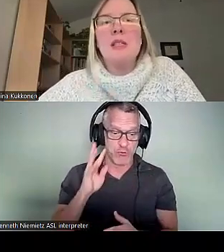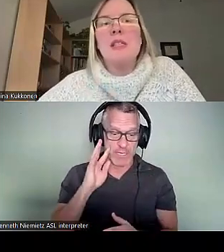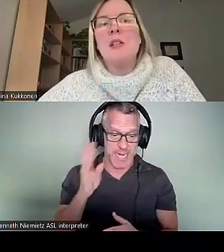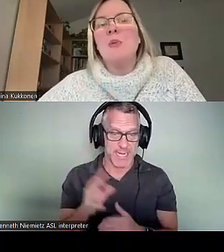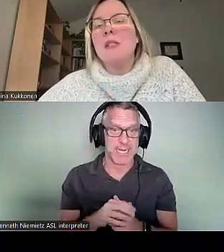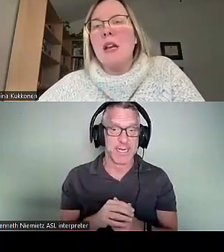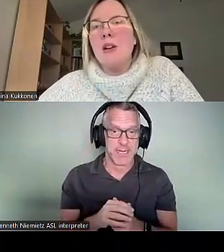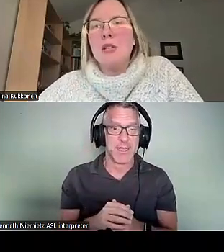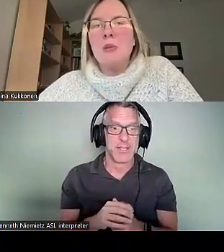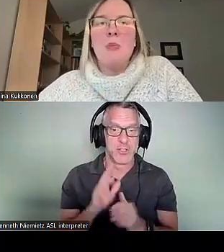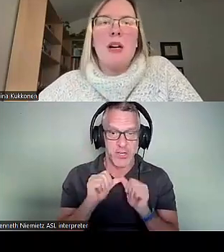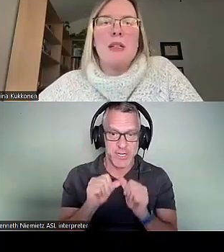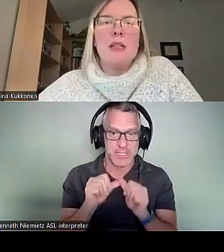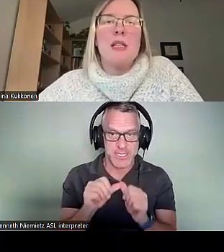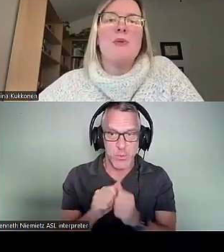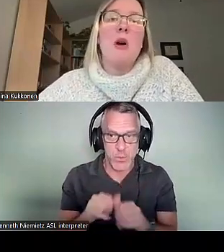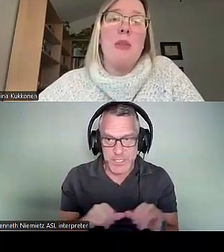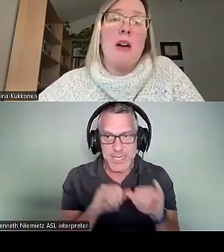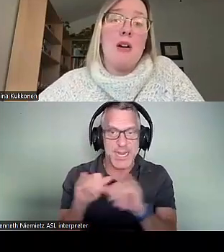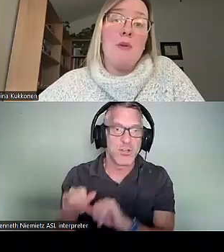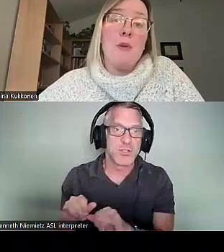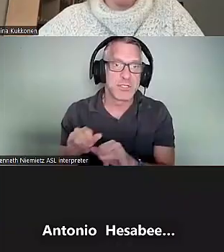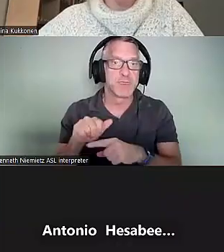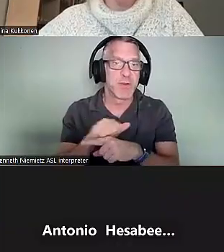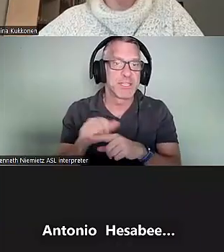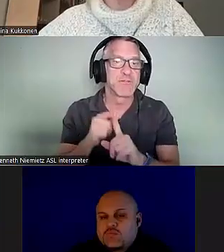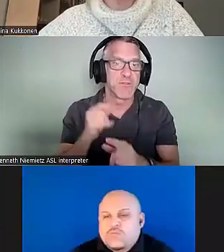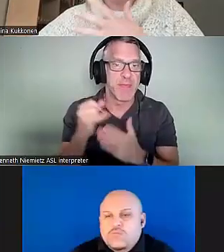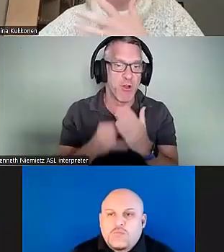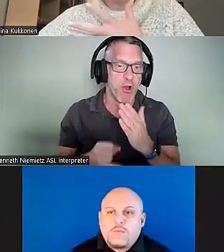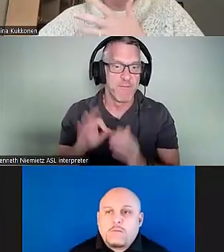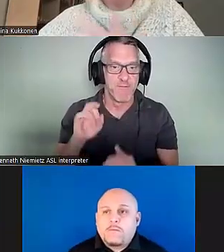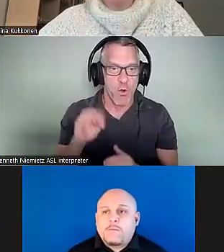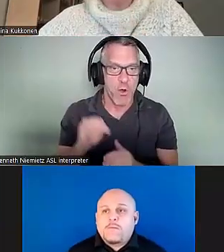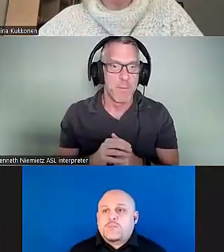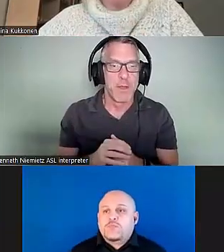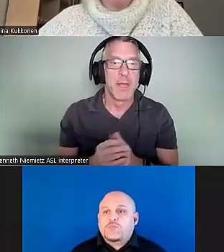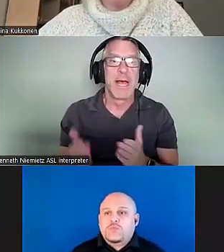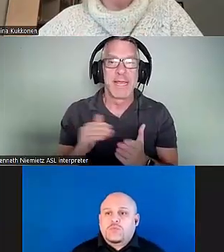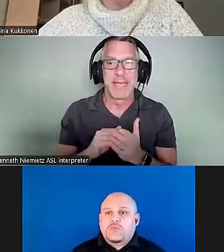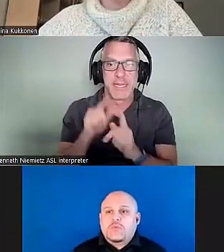consistent with standards and practices from that art form. So again, this comes down to partnering